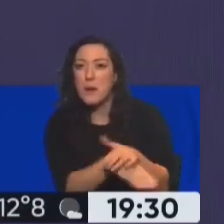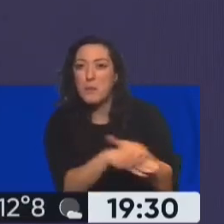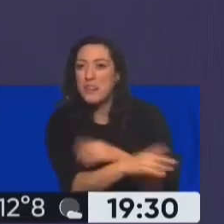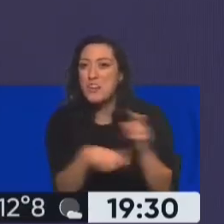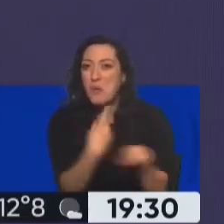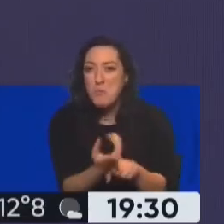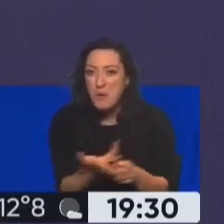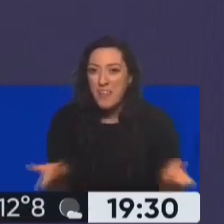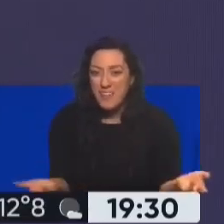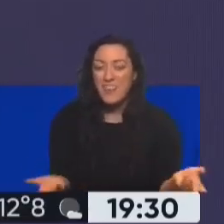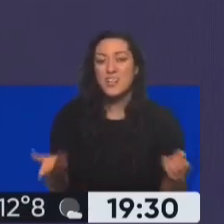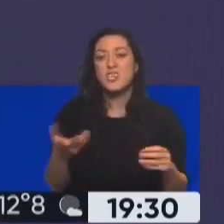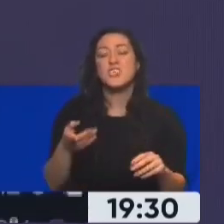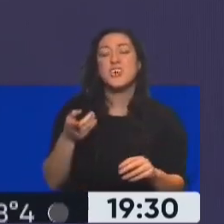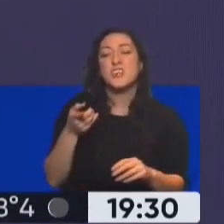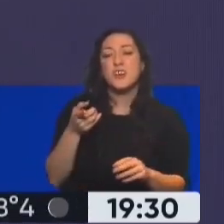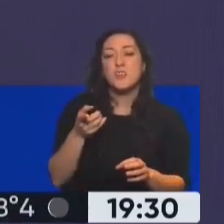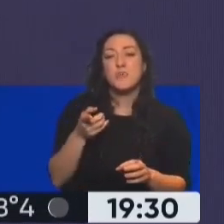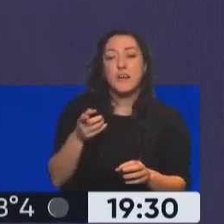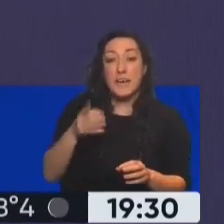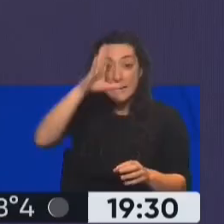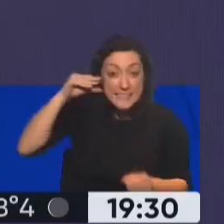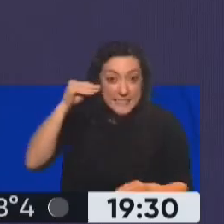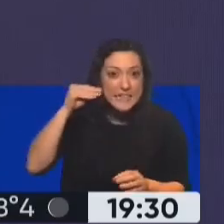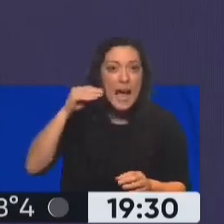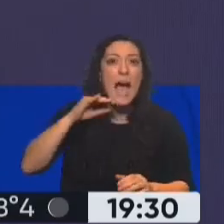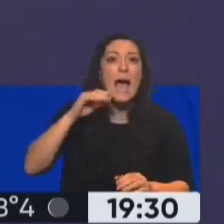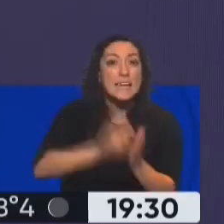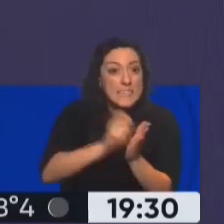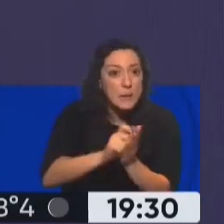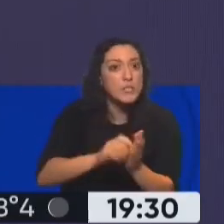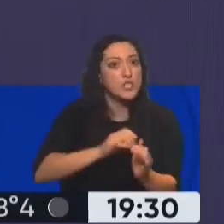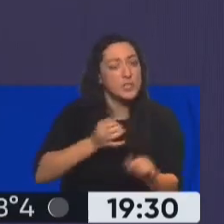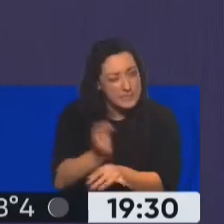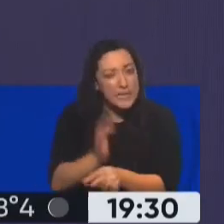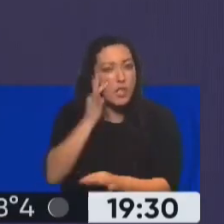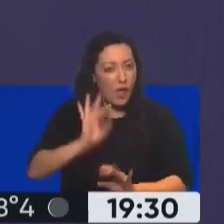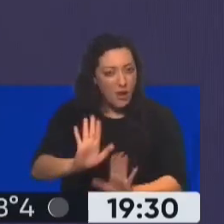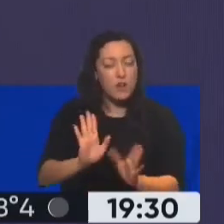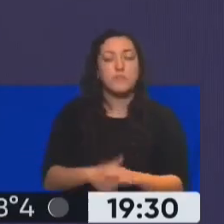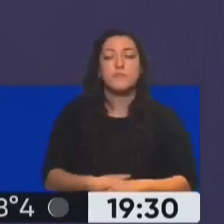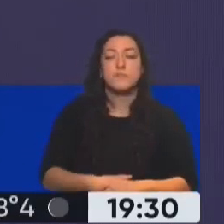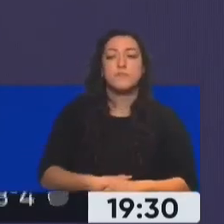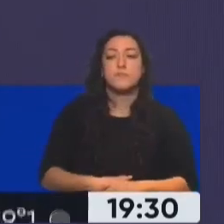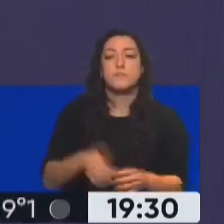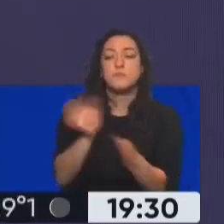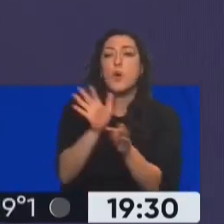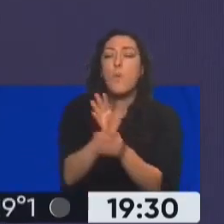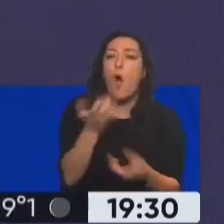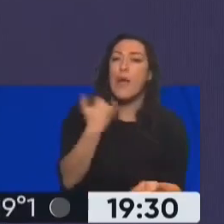Crest, note that I'm giving you another lesson. It's like having a negative interest rate.